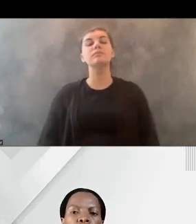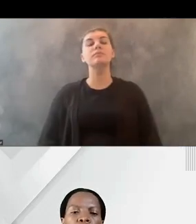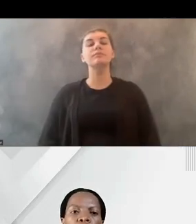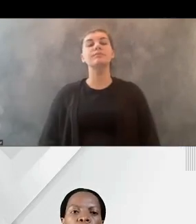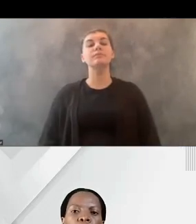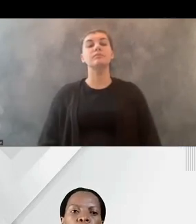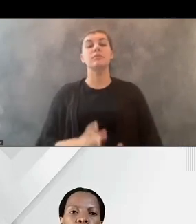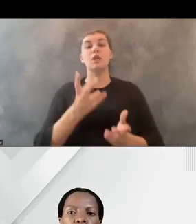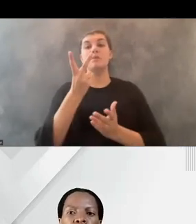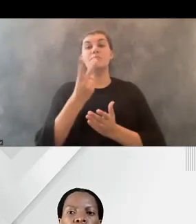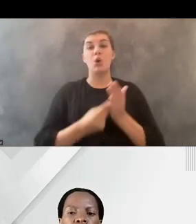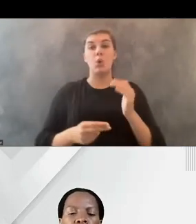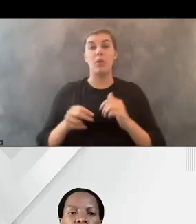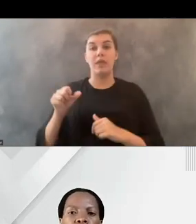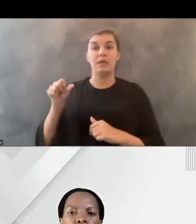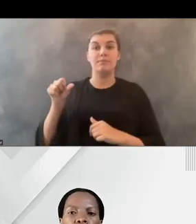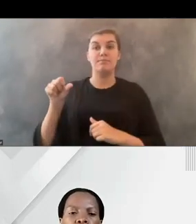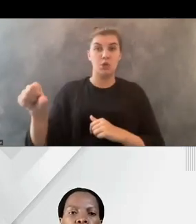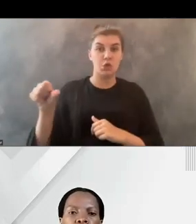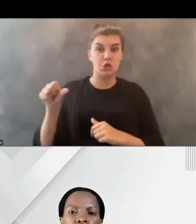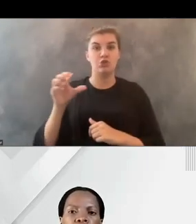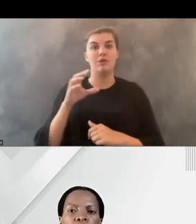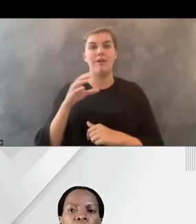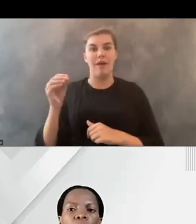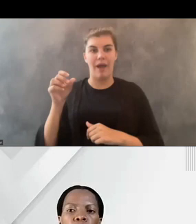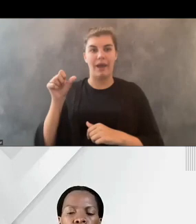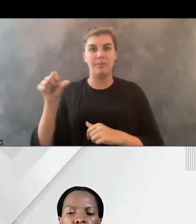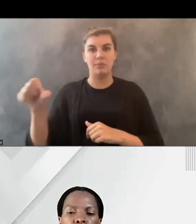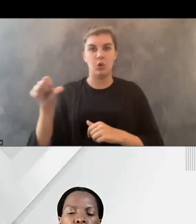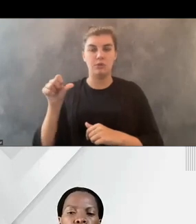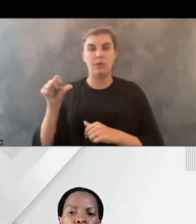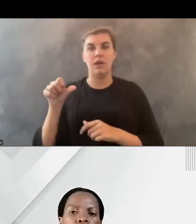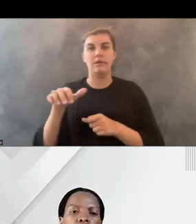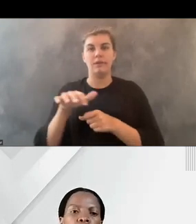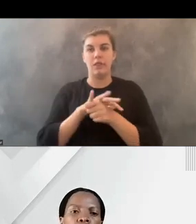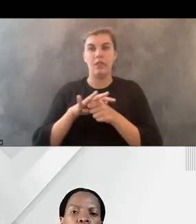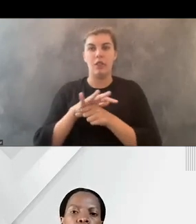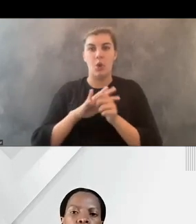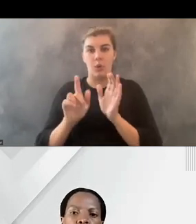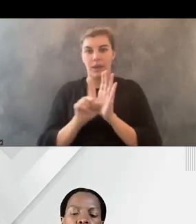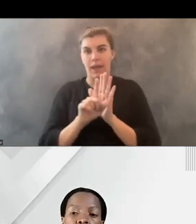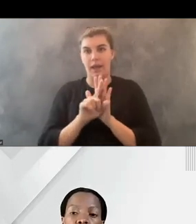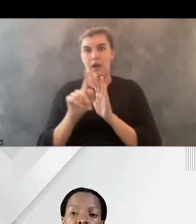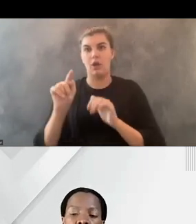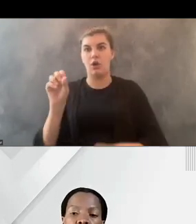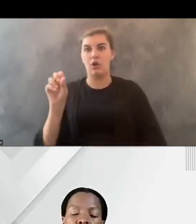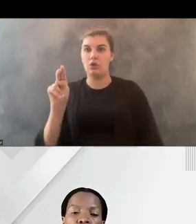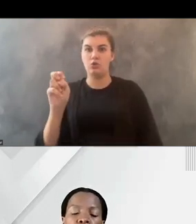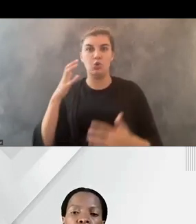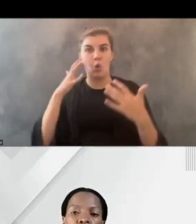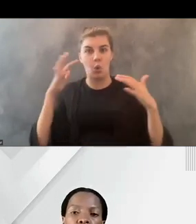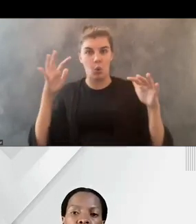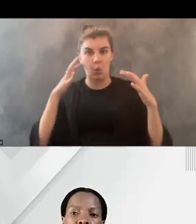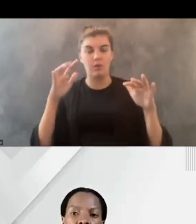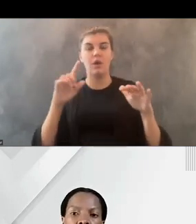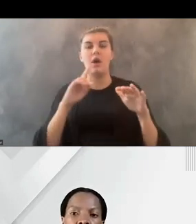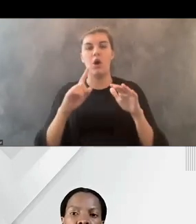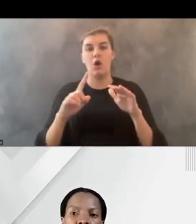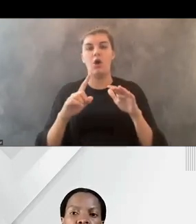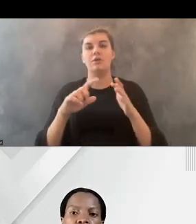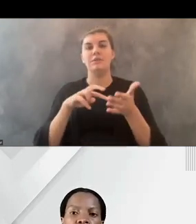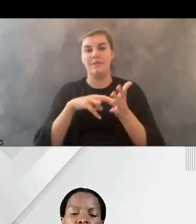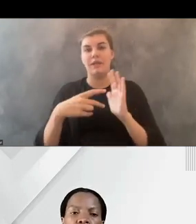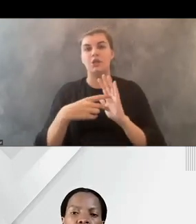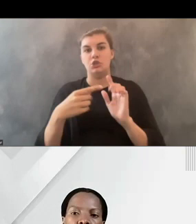Both push button and push button locator tone are definitions from MUTCD that have been